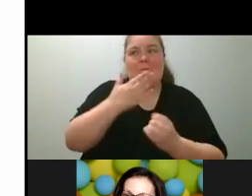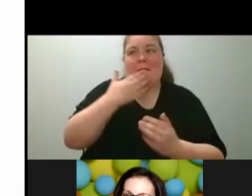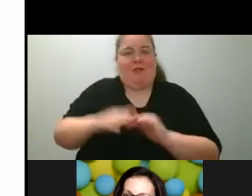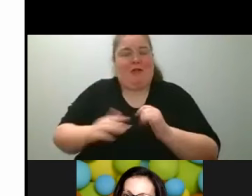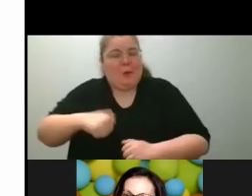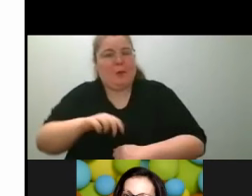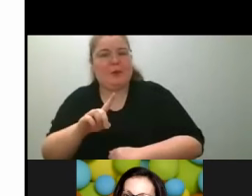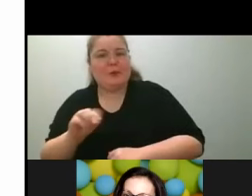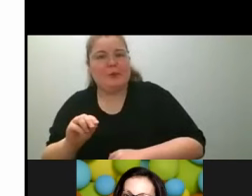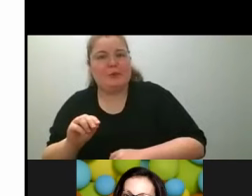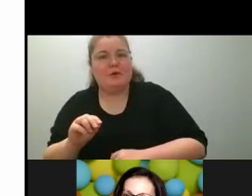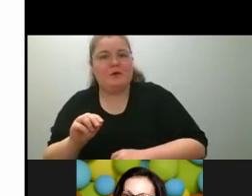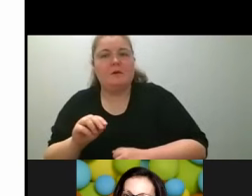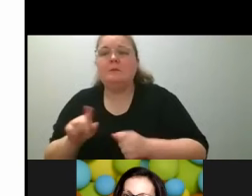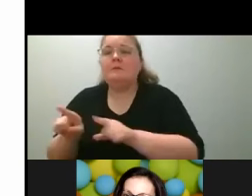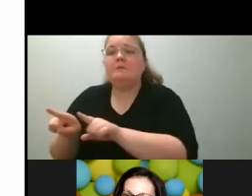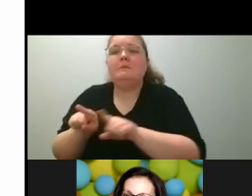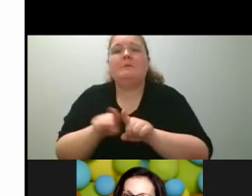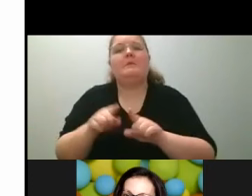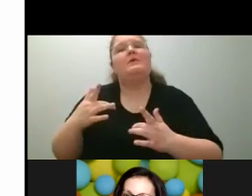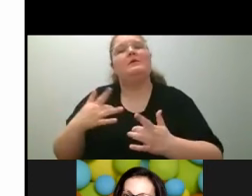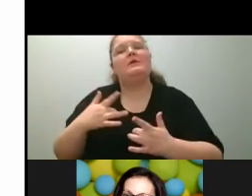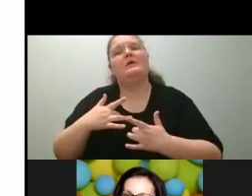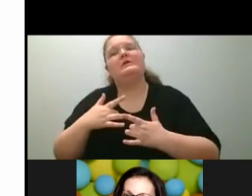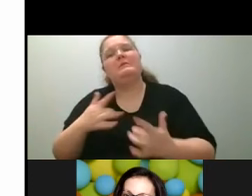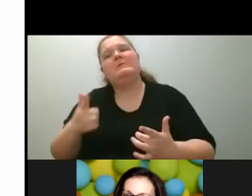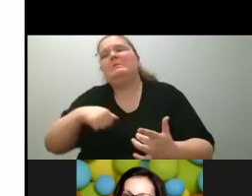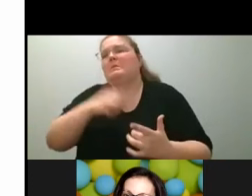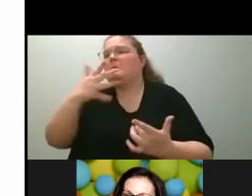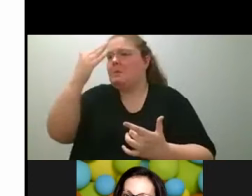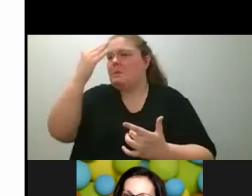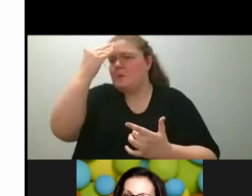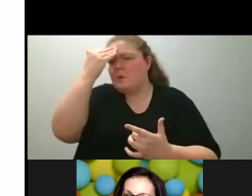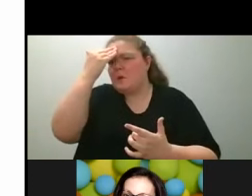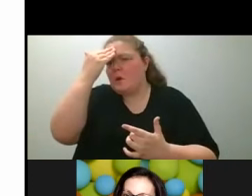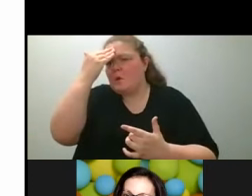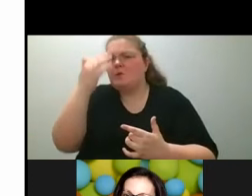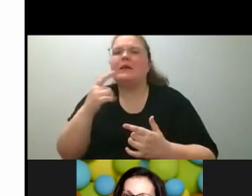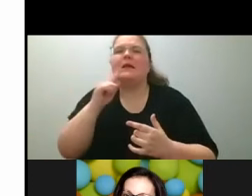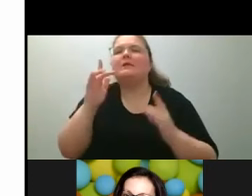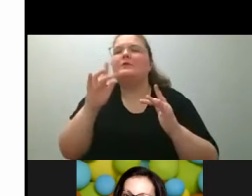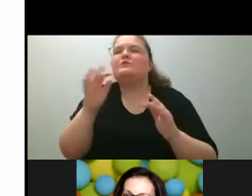And although most of the time we find that the feedback is about preferential changes that sort of make that adjustment